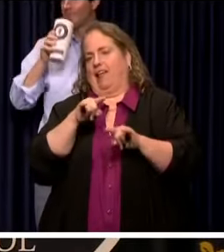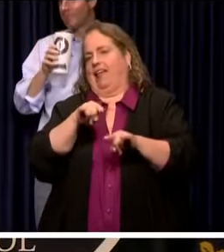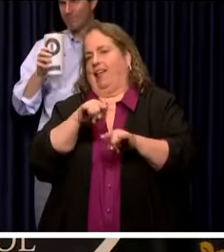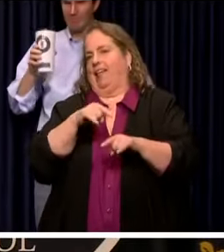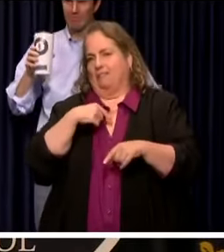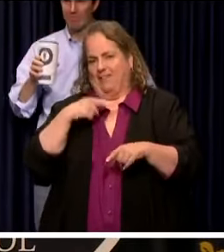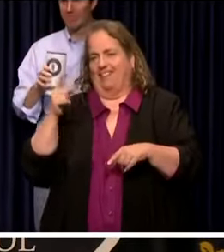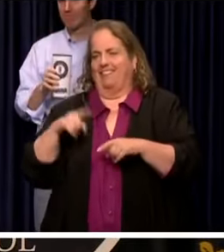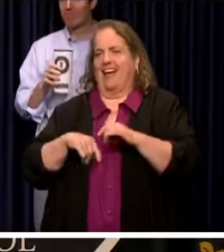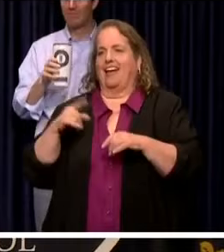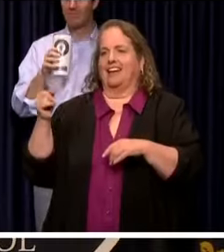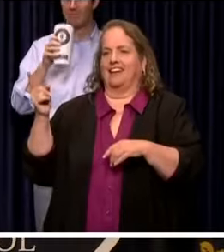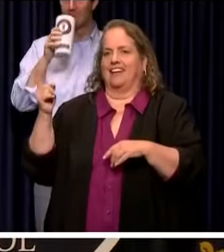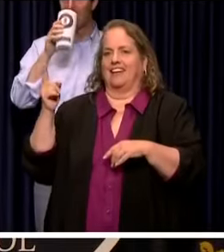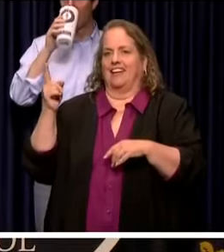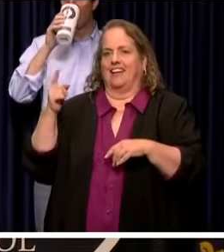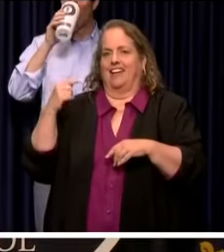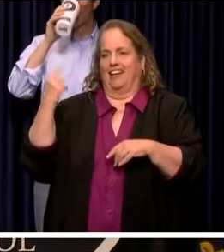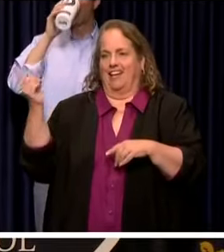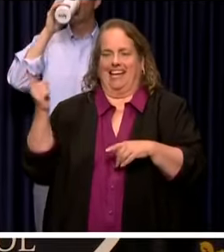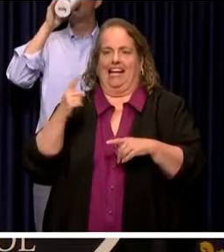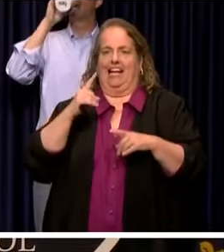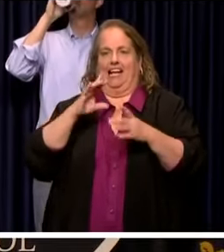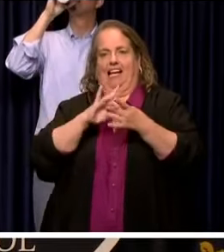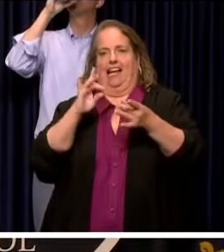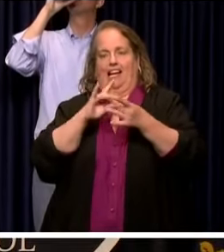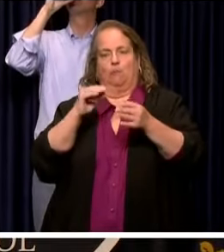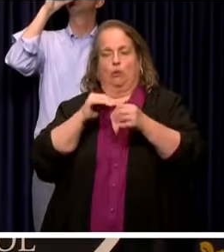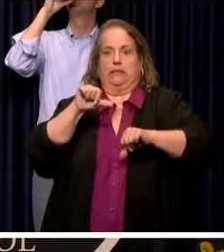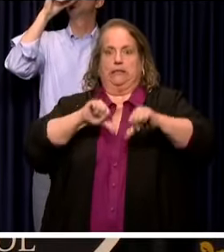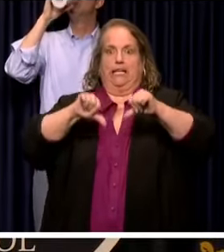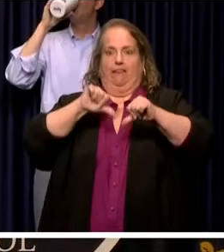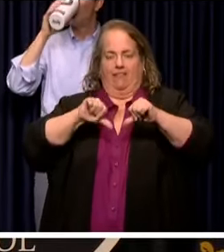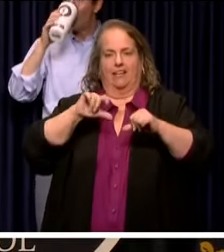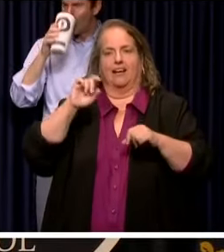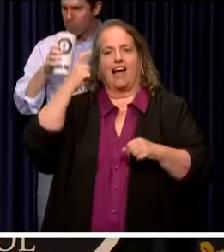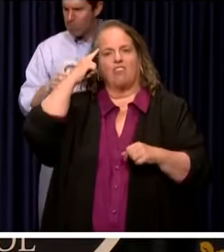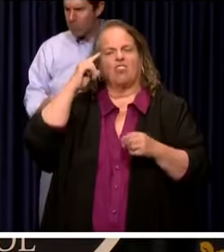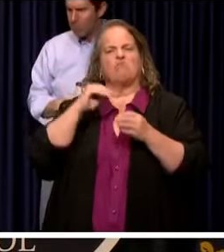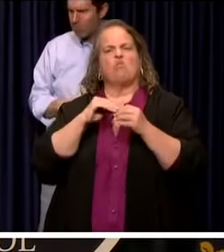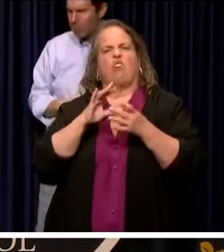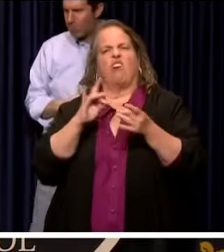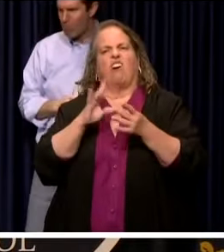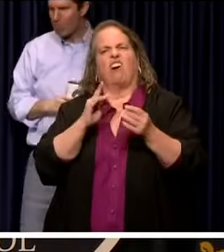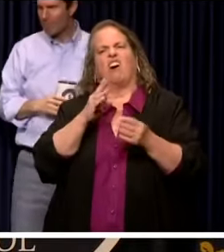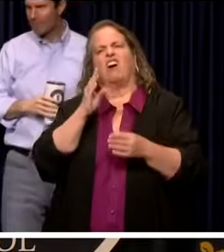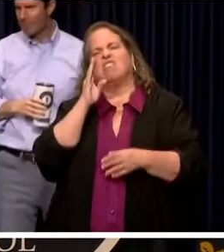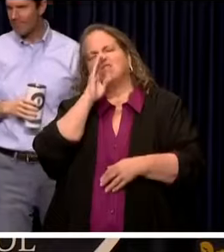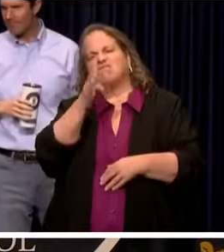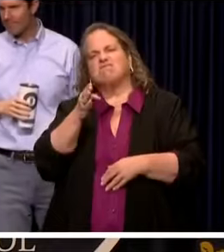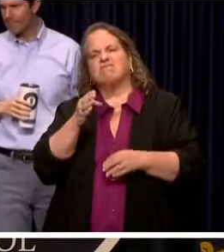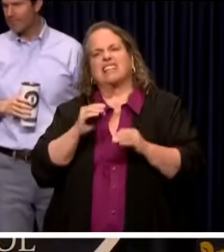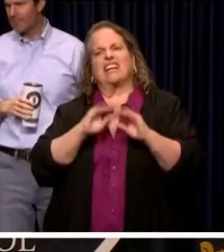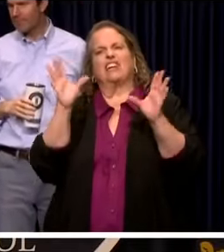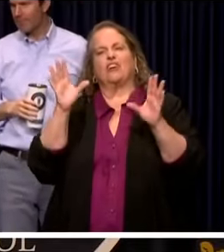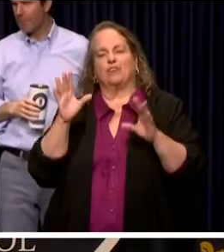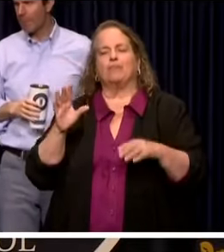SO NOW WE HAVE TO FIX THE RESOURCES AND THEN GET THEM ALL TO CHANGE WHAT WE HOLD THE FOR THE LAST FEW WEEKS WHICH IS NOW